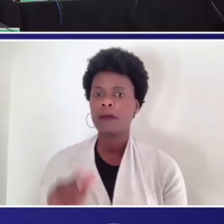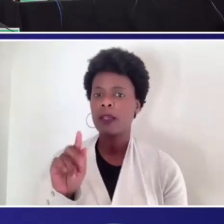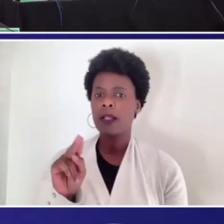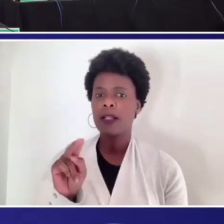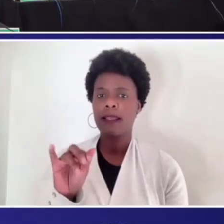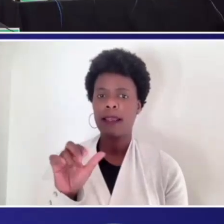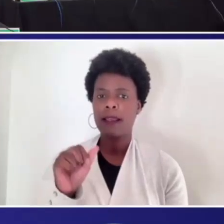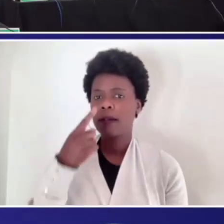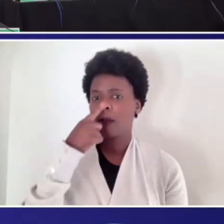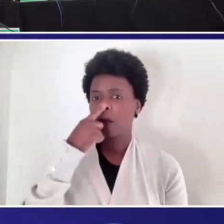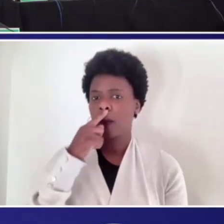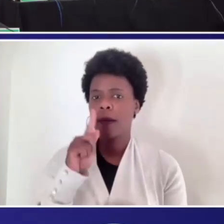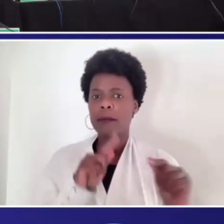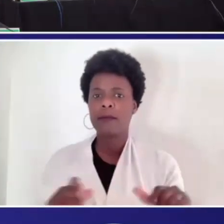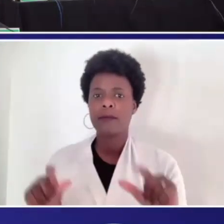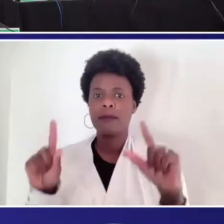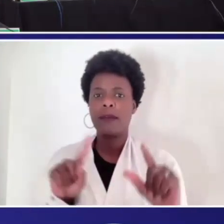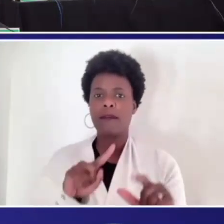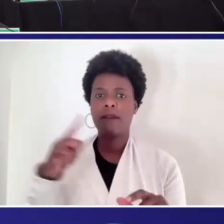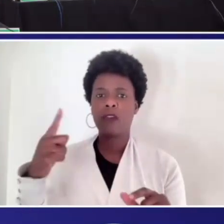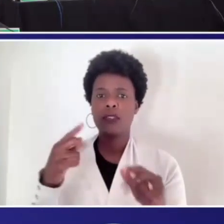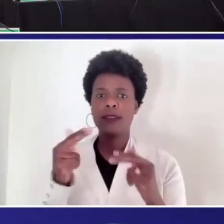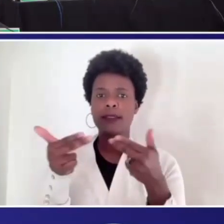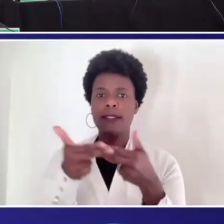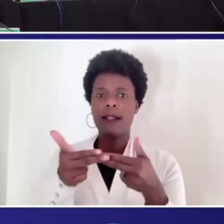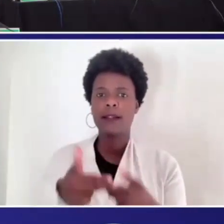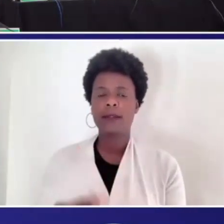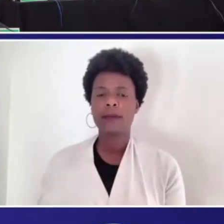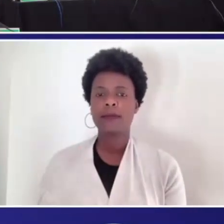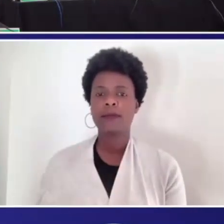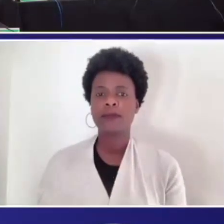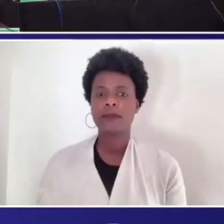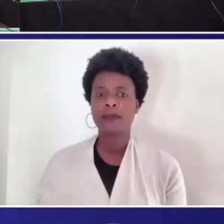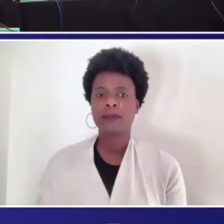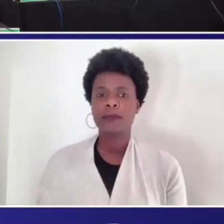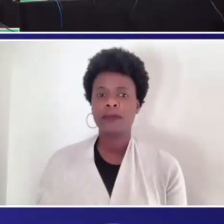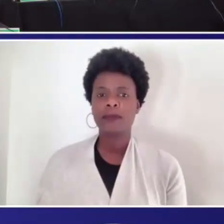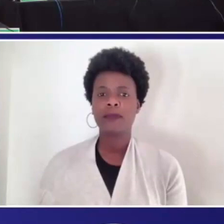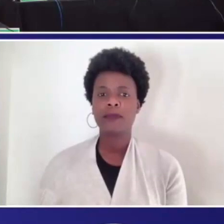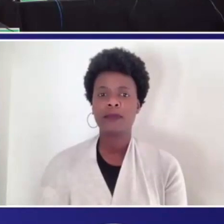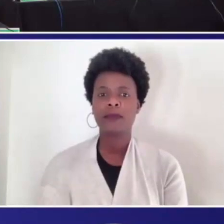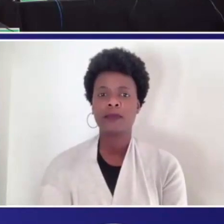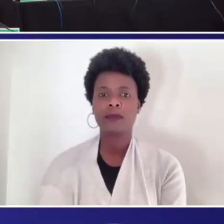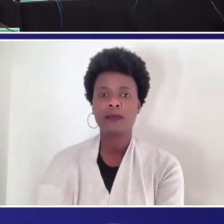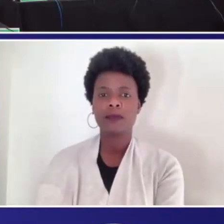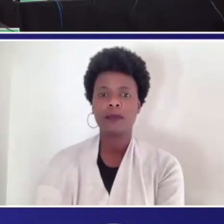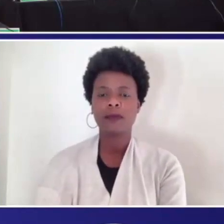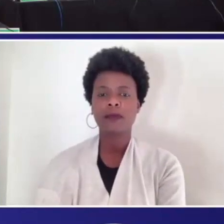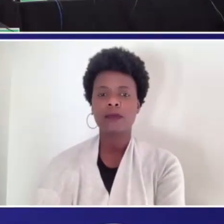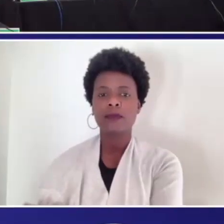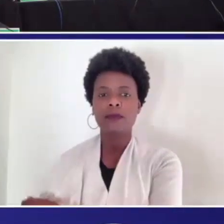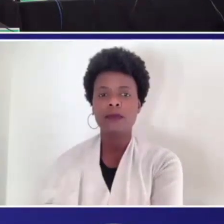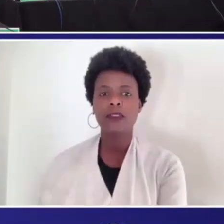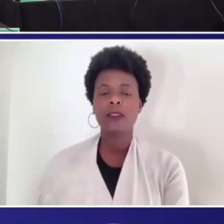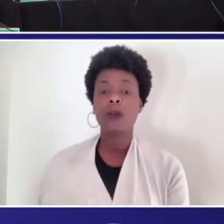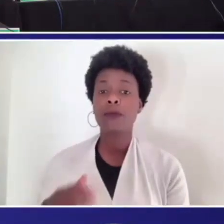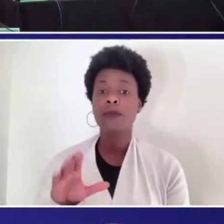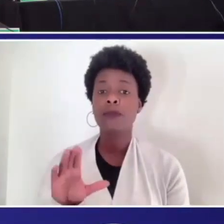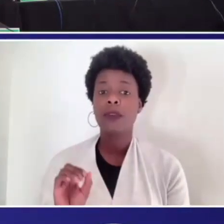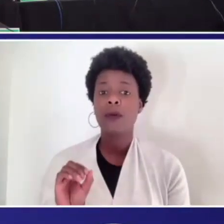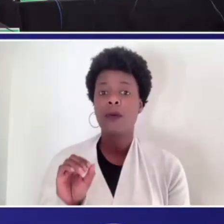please? So the One Big Beautiful Bill Act